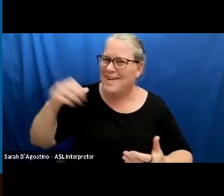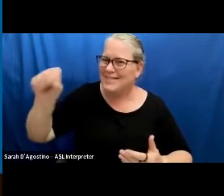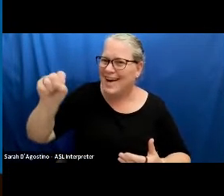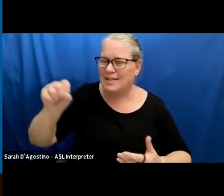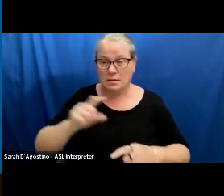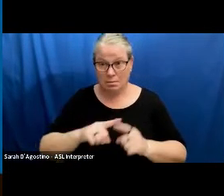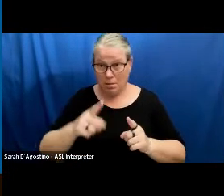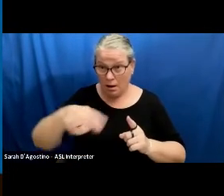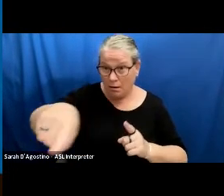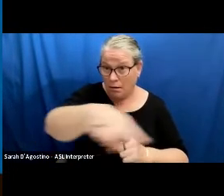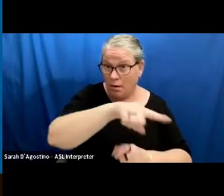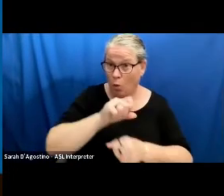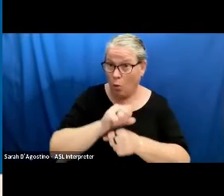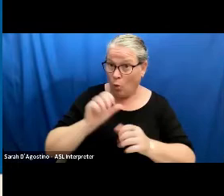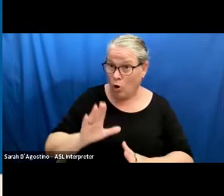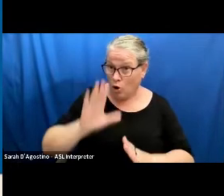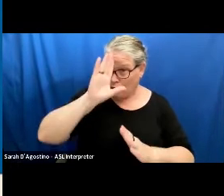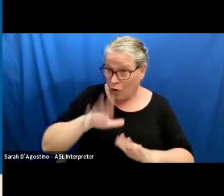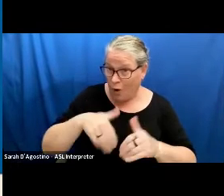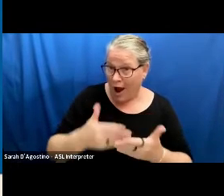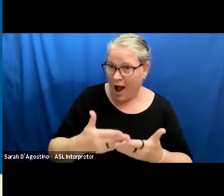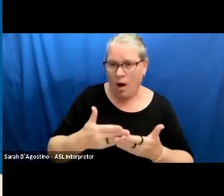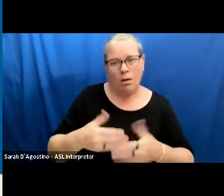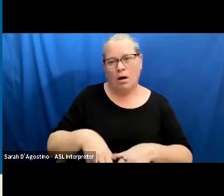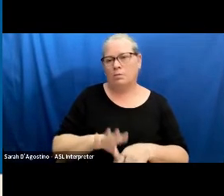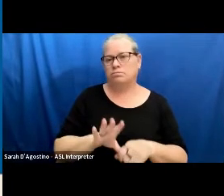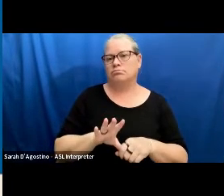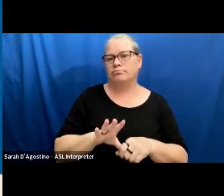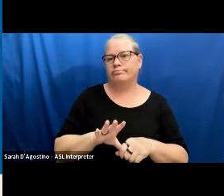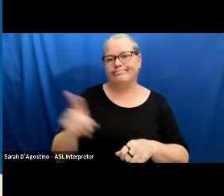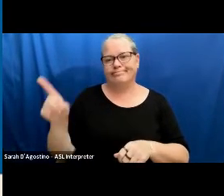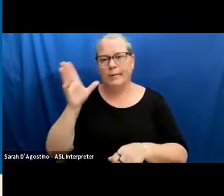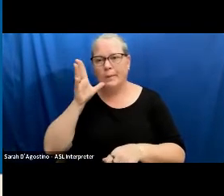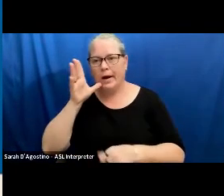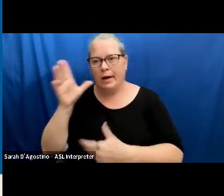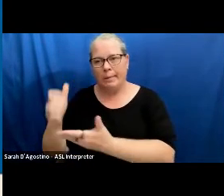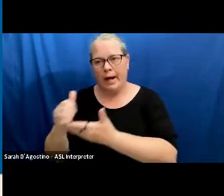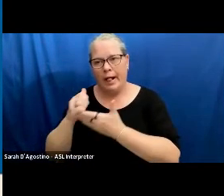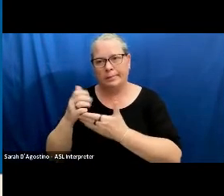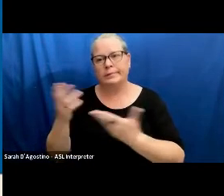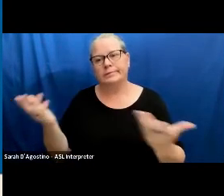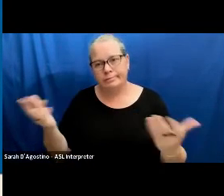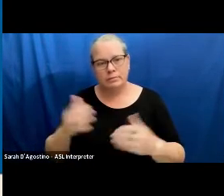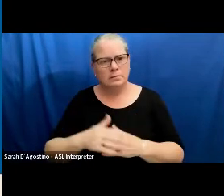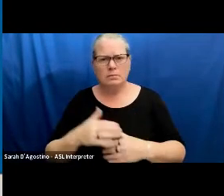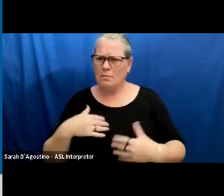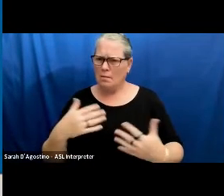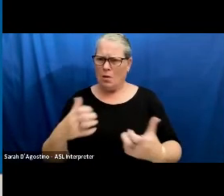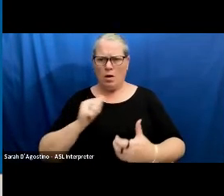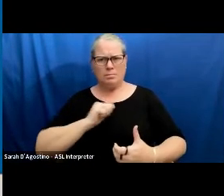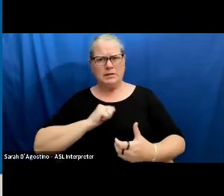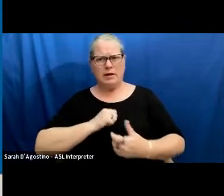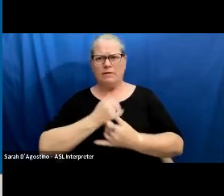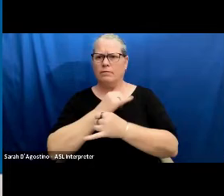always been i want to have the autonomy of voting for myself so i use that device so that i can cast